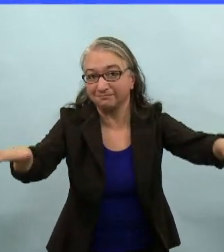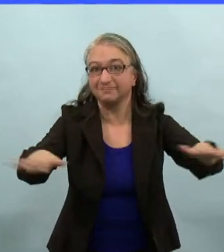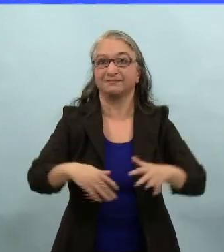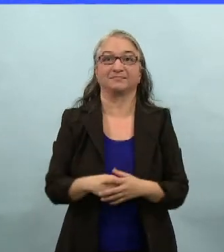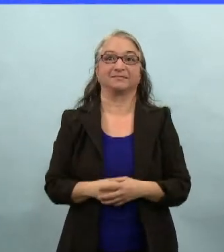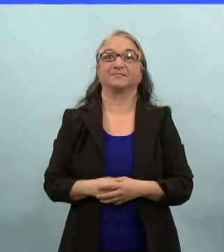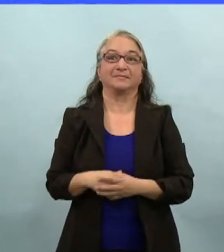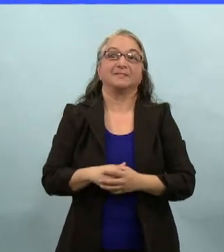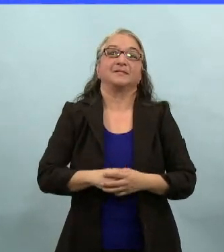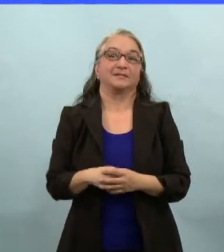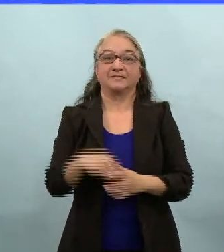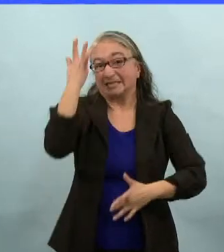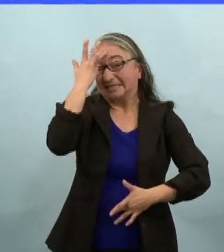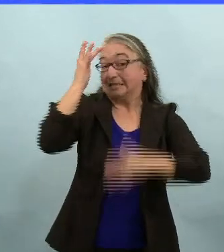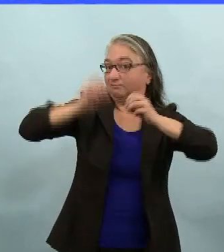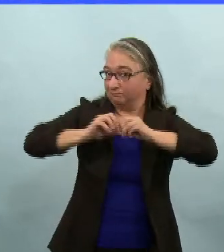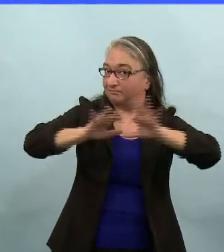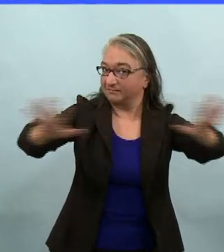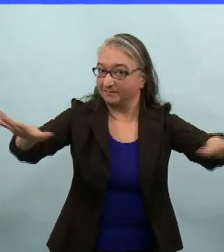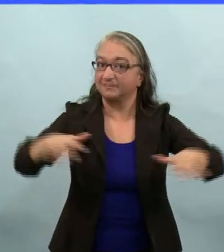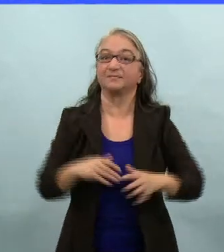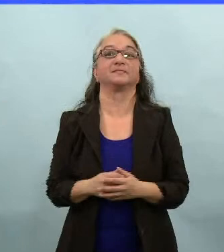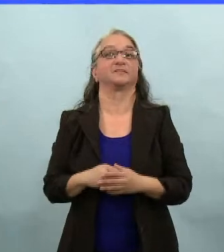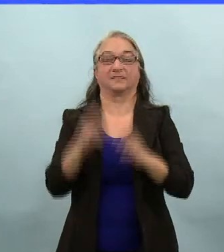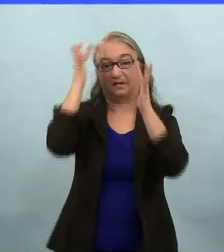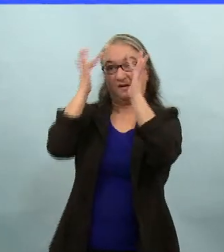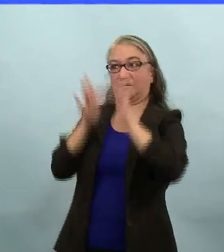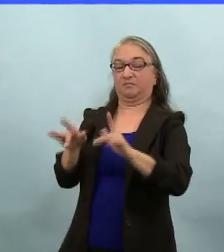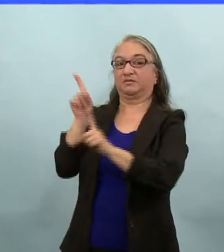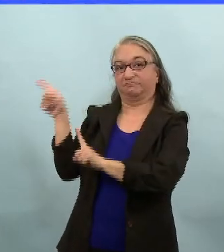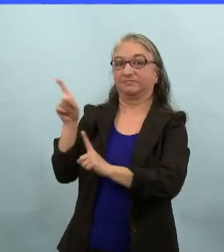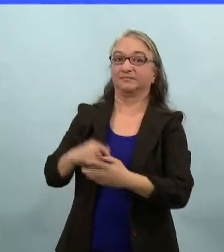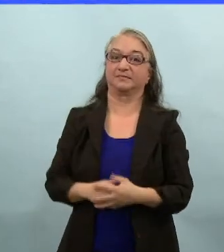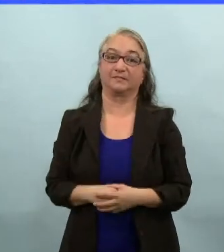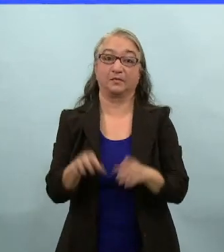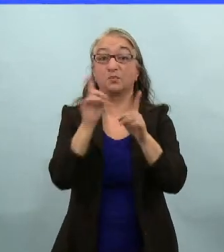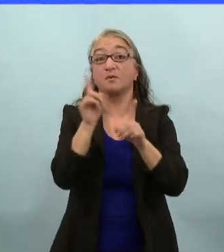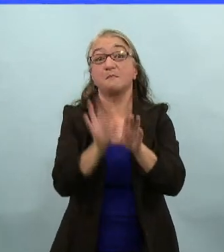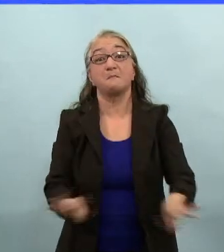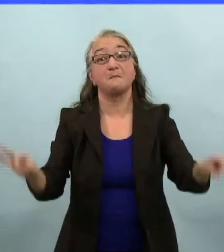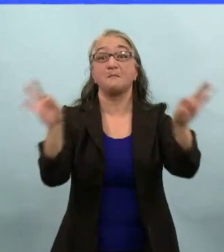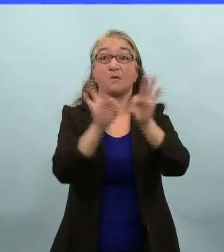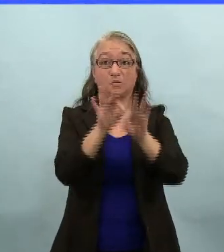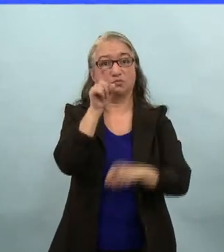so there are many reasons to vaccinate both for your child for their friends and their community